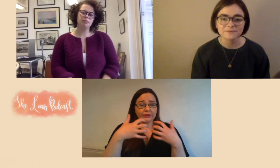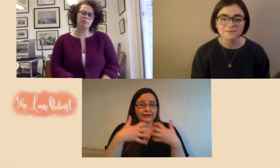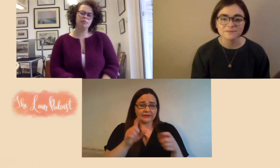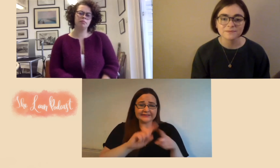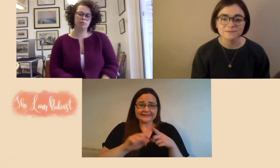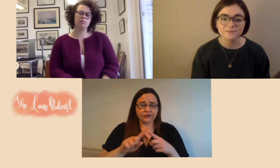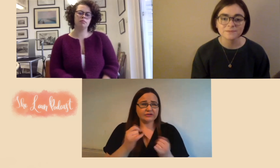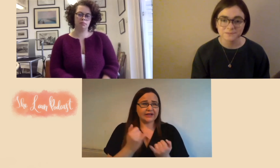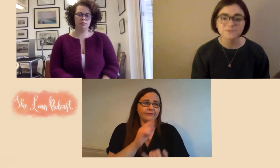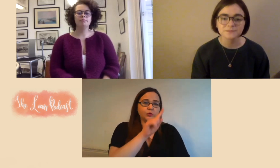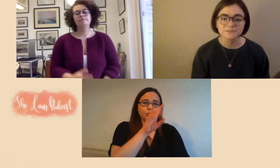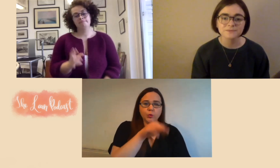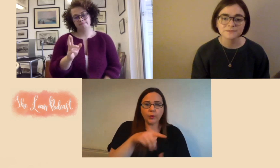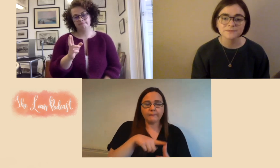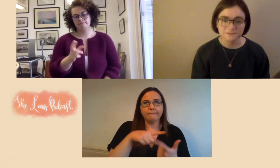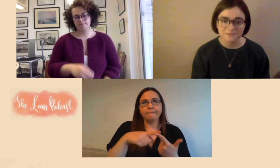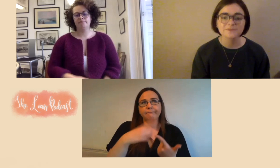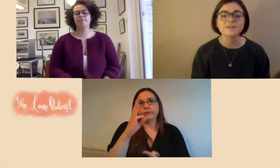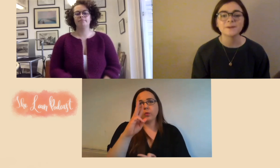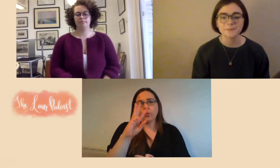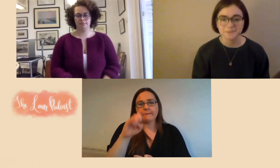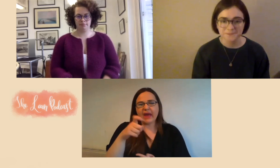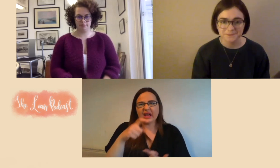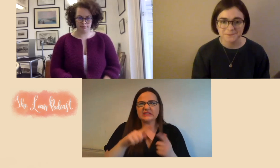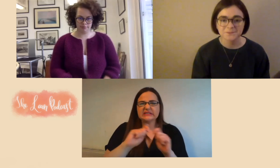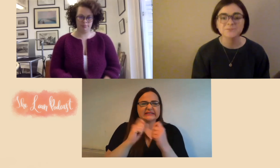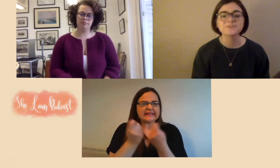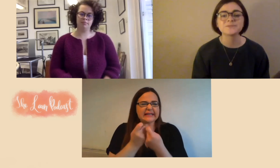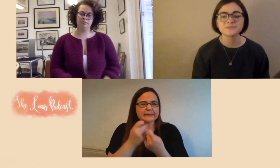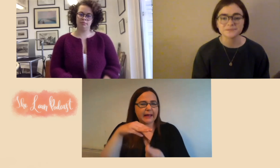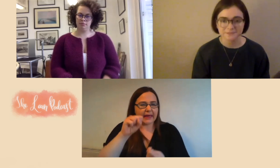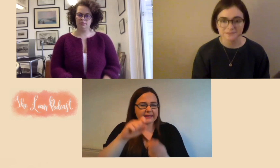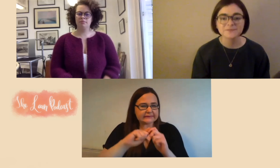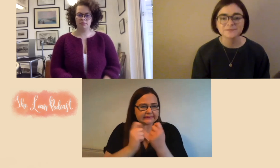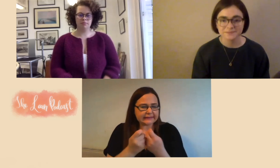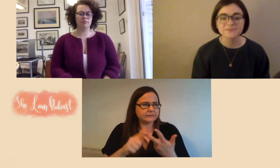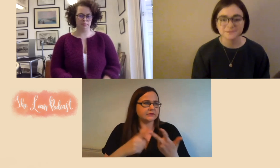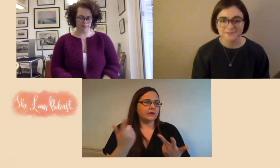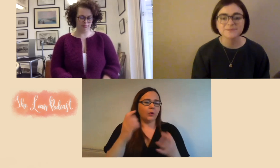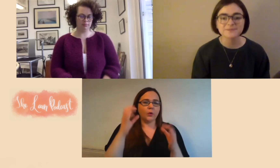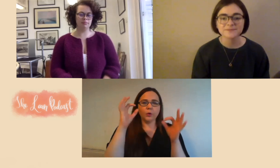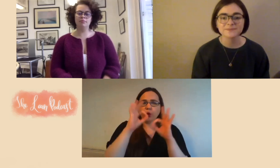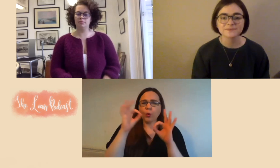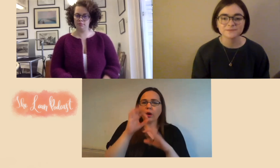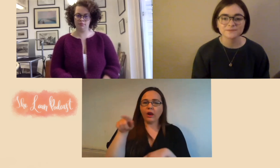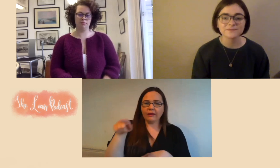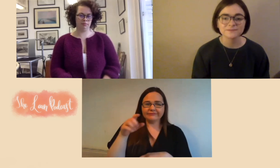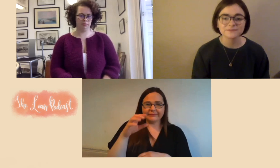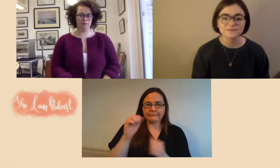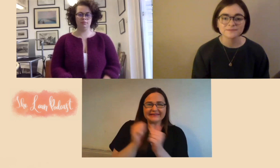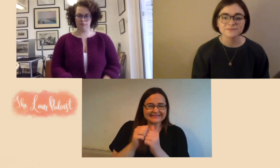I would say like, along with those new kind of platforms, like Zoom, WebEx, Microsoft Teams,